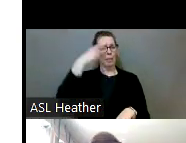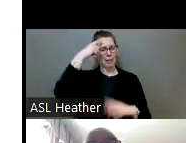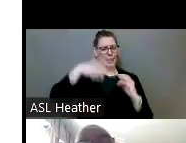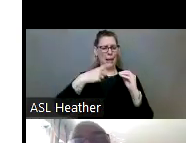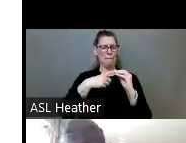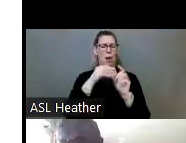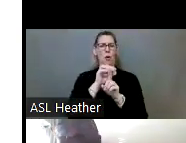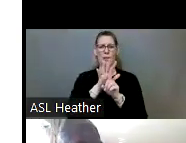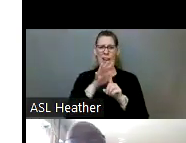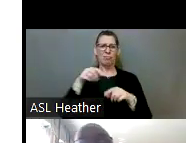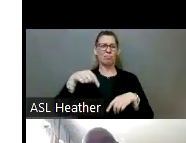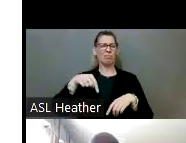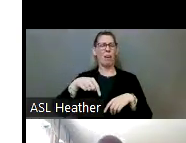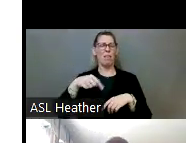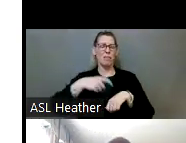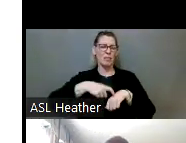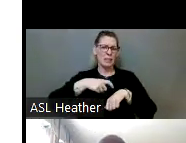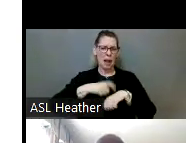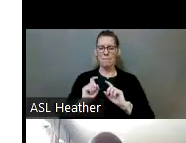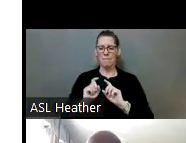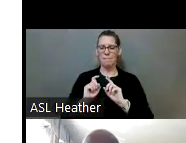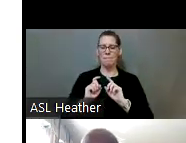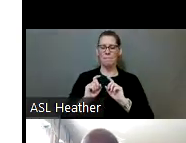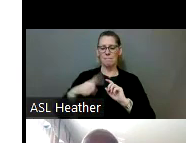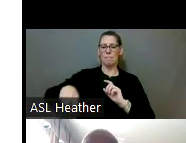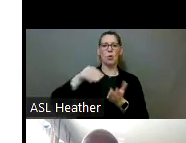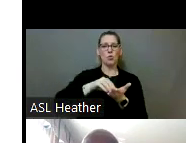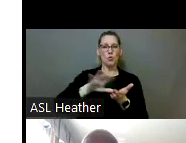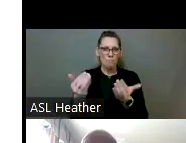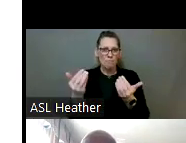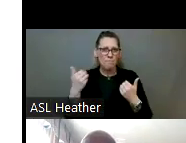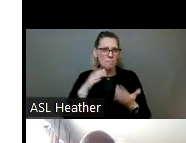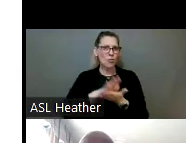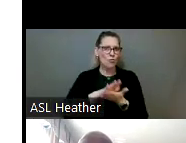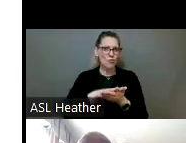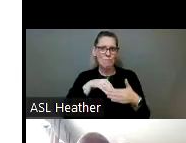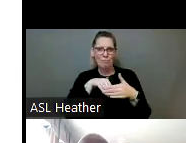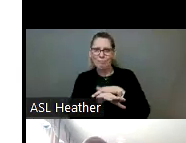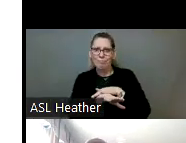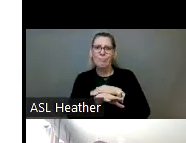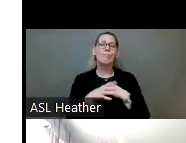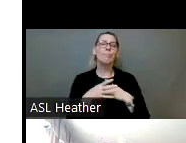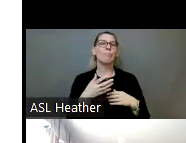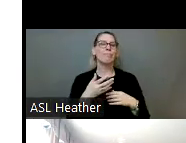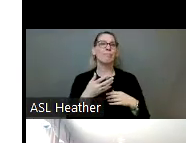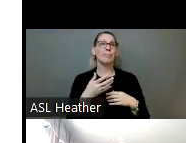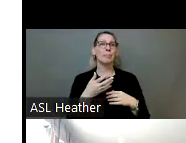as this opportunity to get students into our school, getting them in to visit our